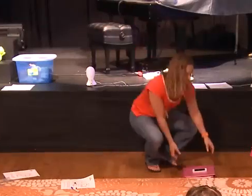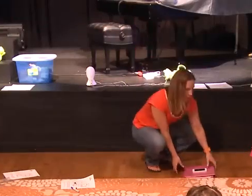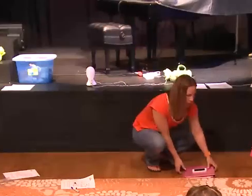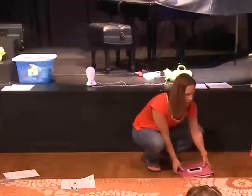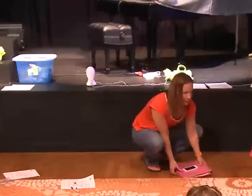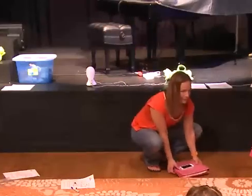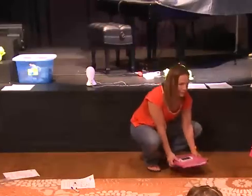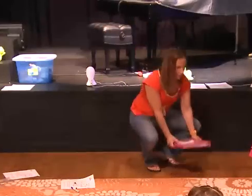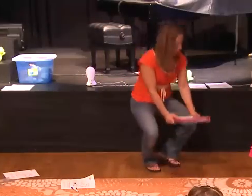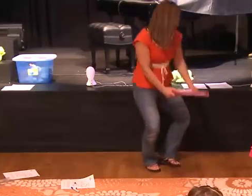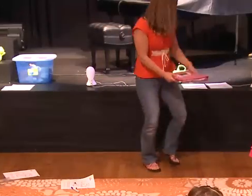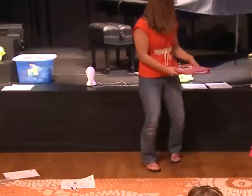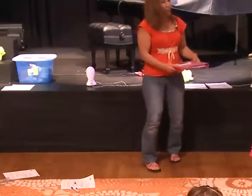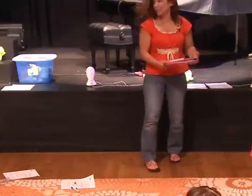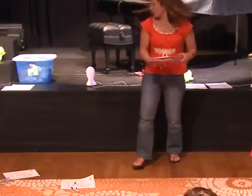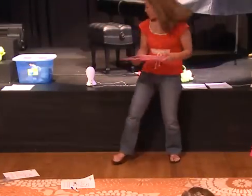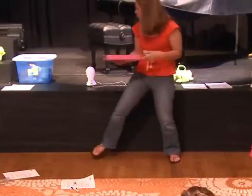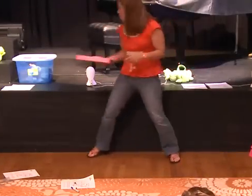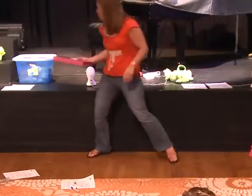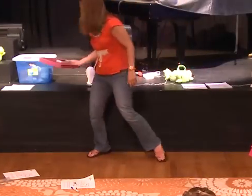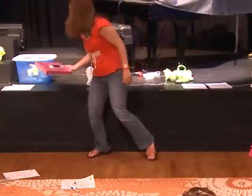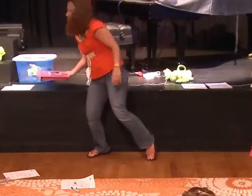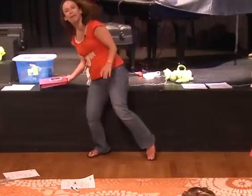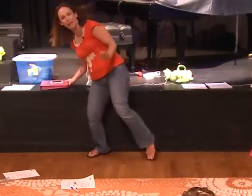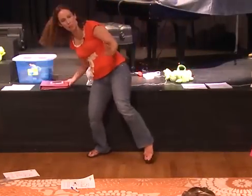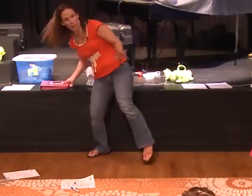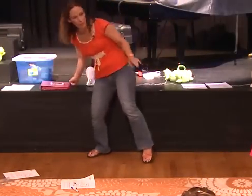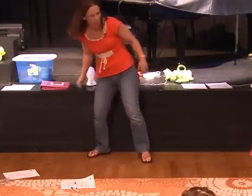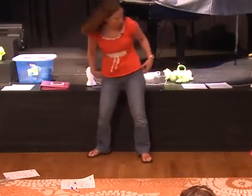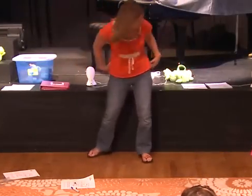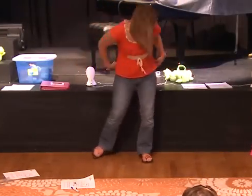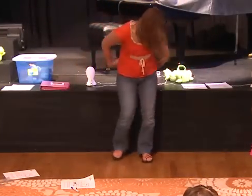Is there anyone who knows they're not coming next week so that we know?